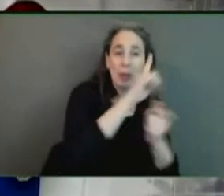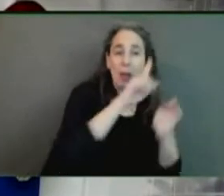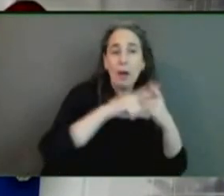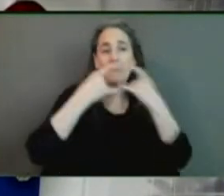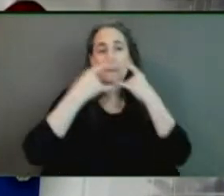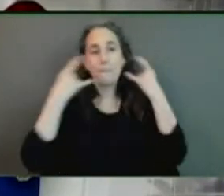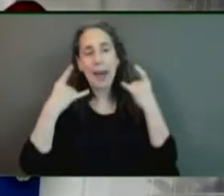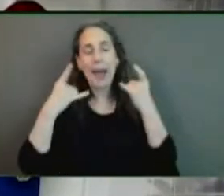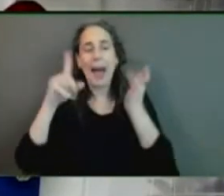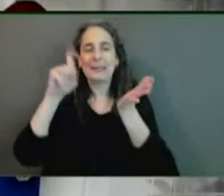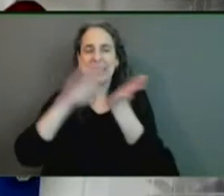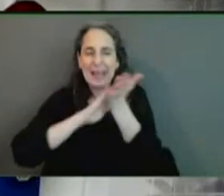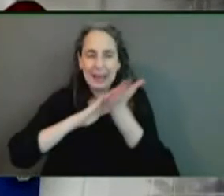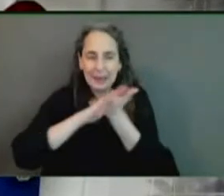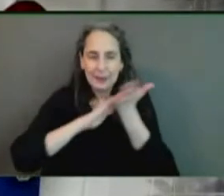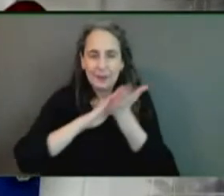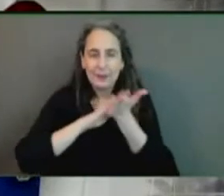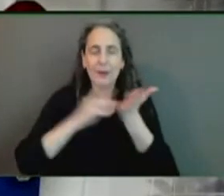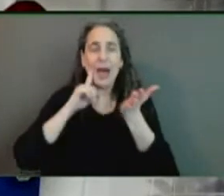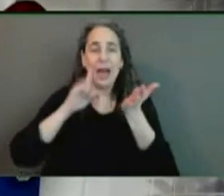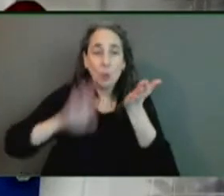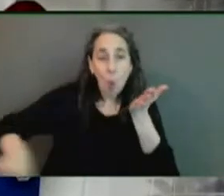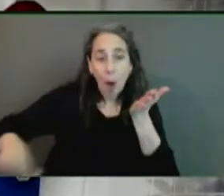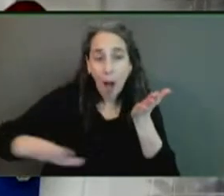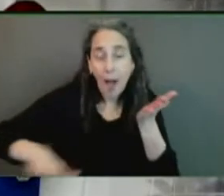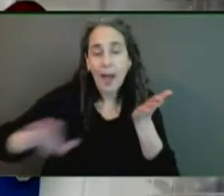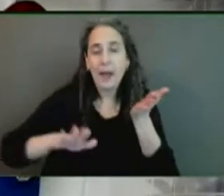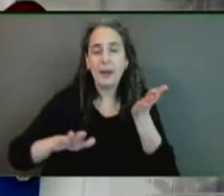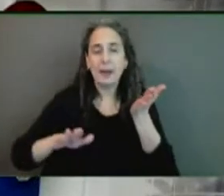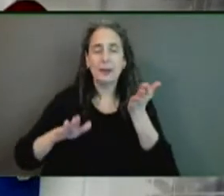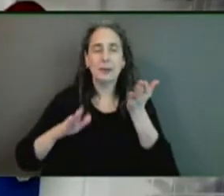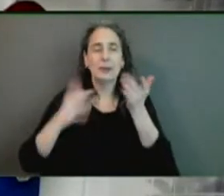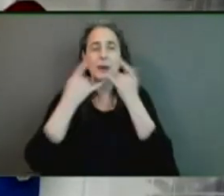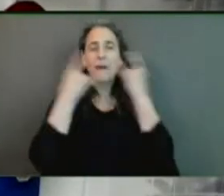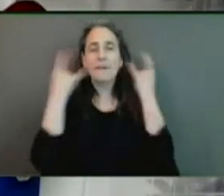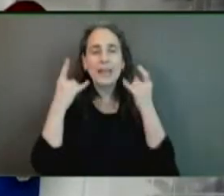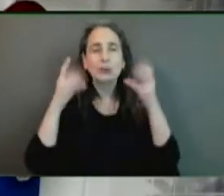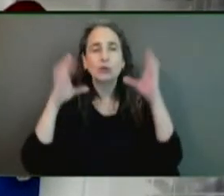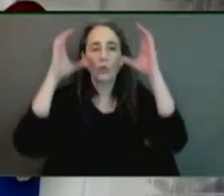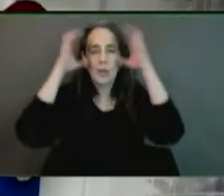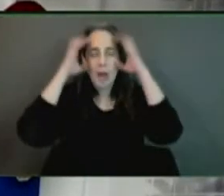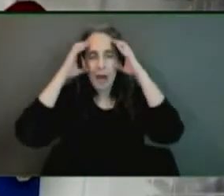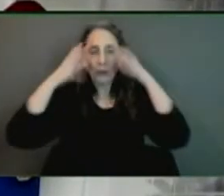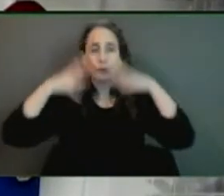have delivered everything from gloves to mask the hand